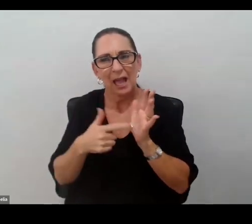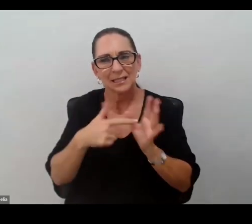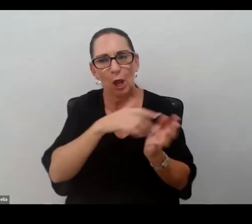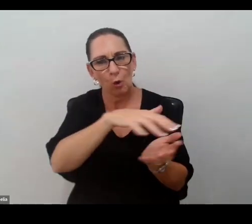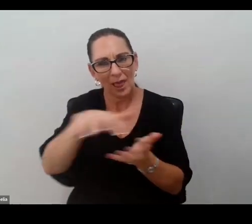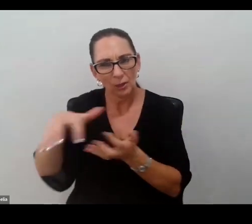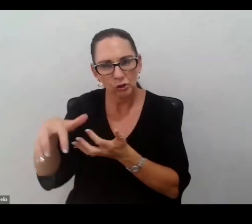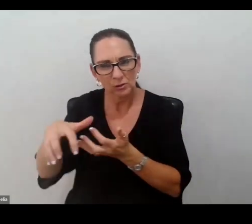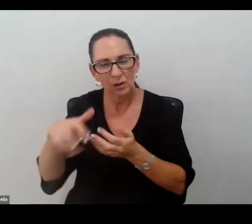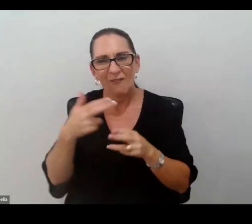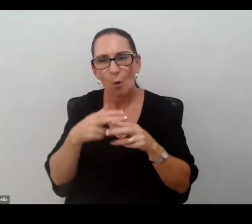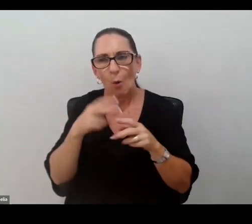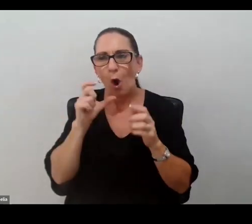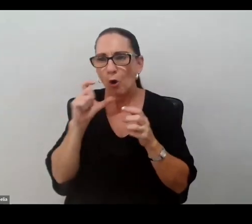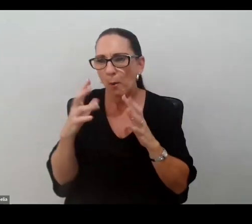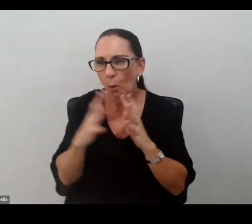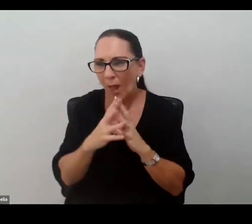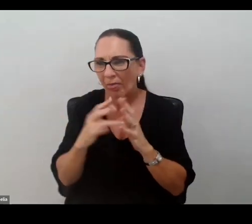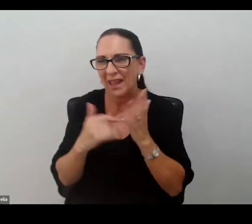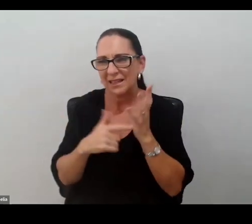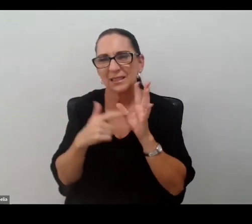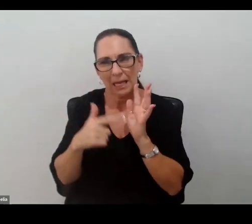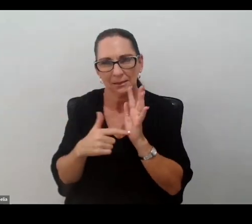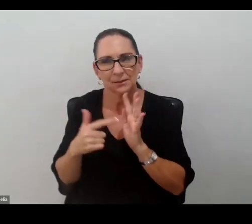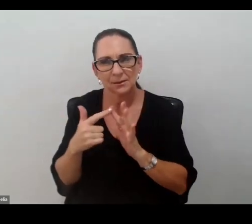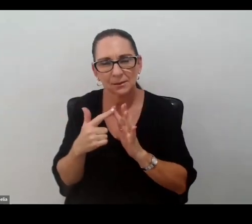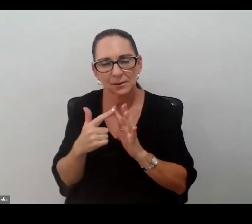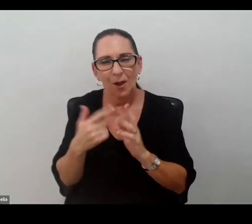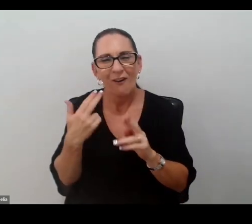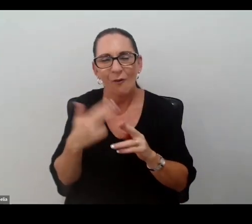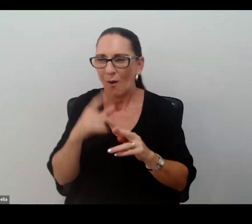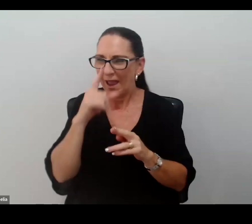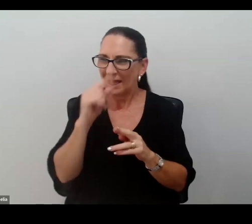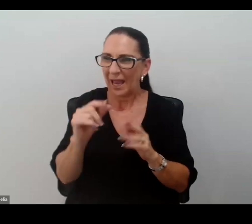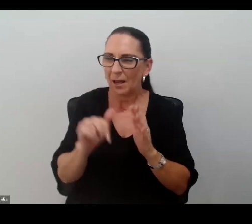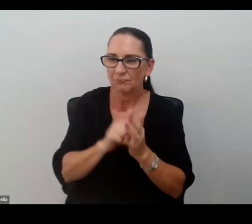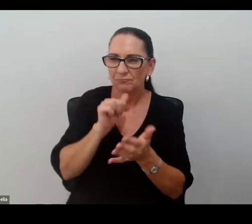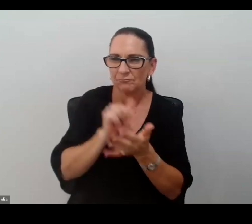Territory levels to enable comparison accurate reporting to inform the provision of relevant